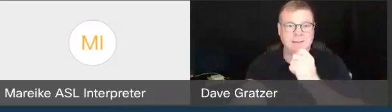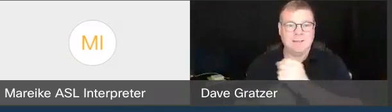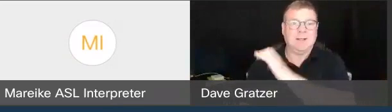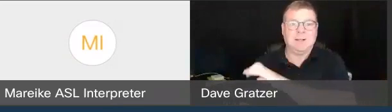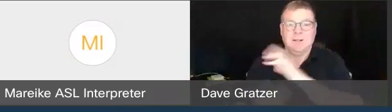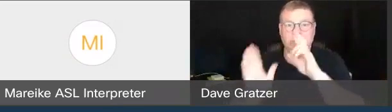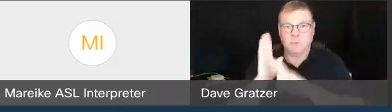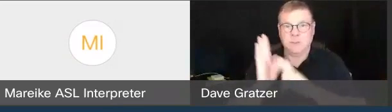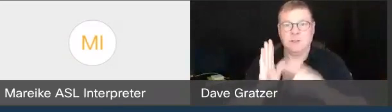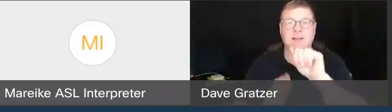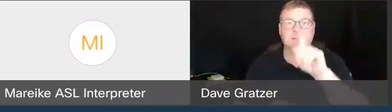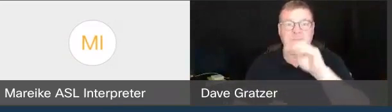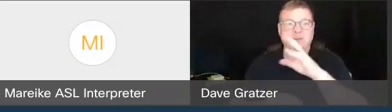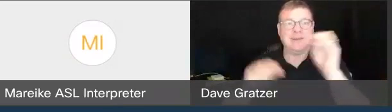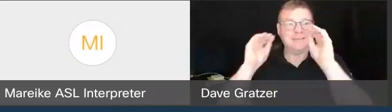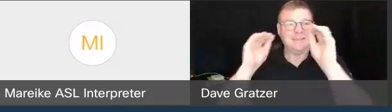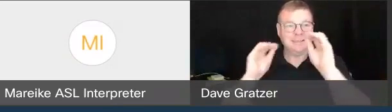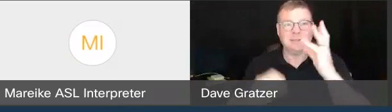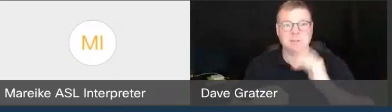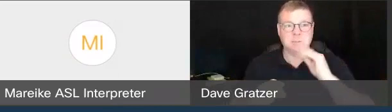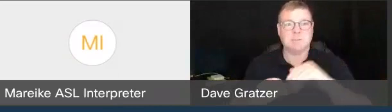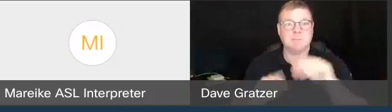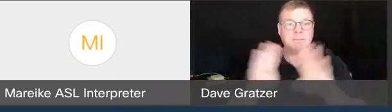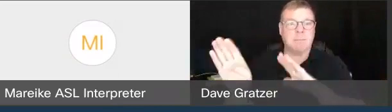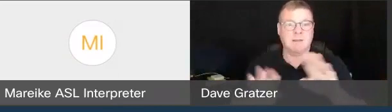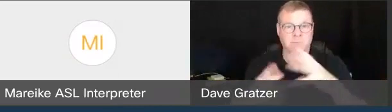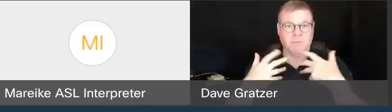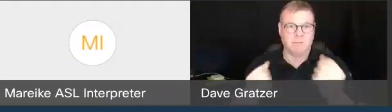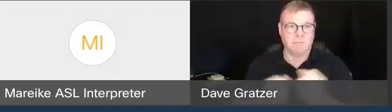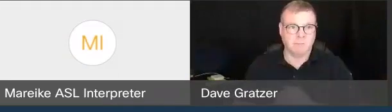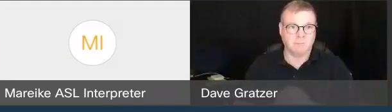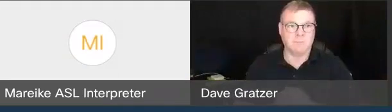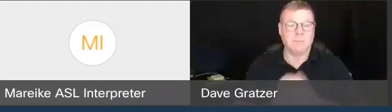administrative and teaching experience in behavioral health care settings. Prior to